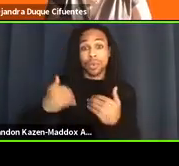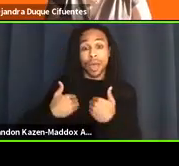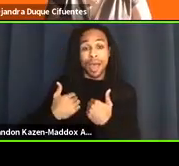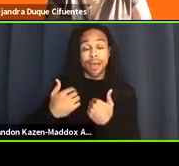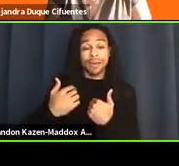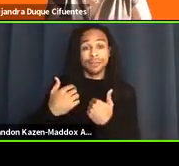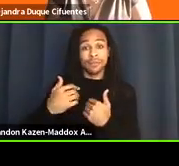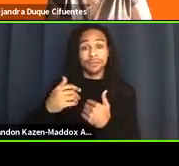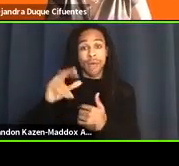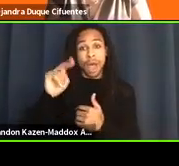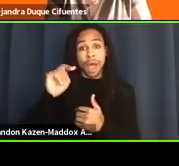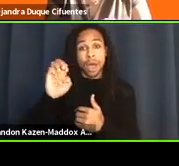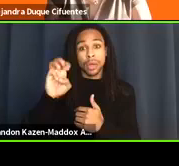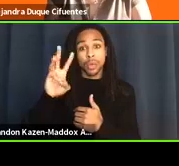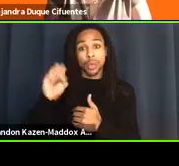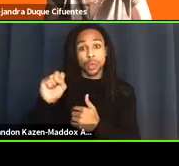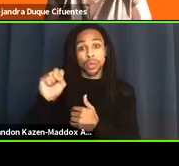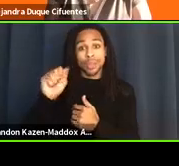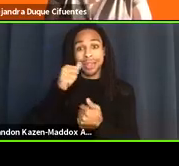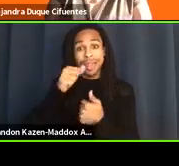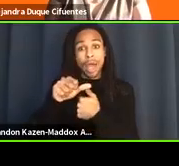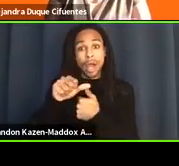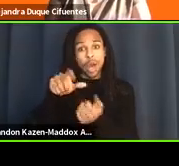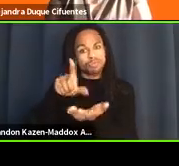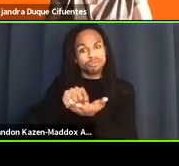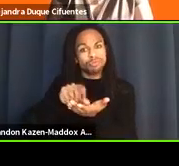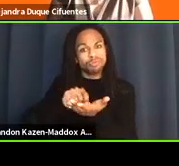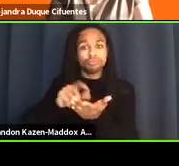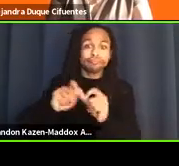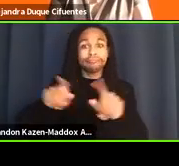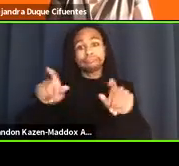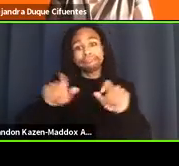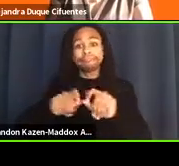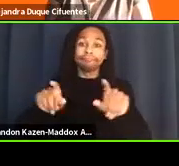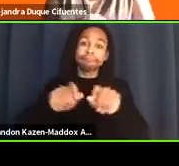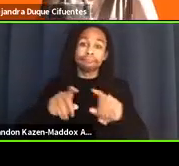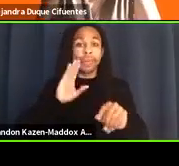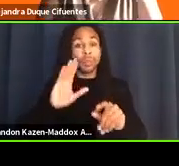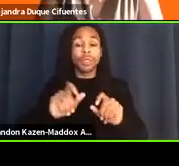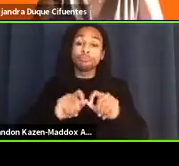of the discoveries and innovations, all of the new techniques and strategies to stay